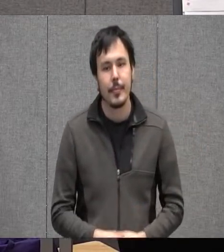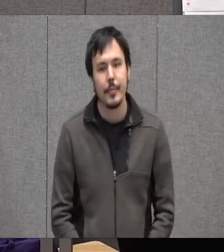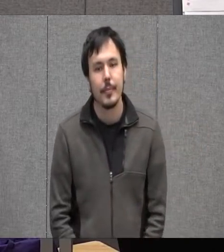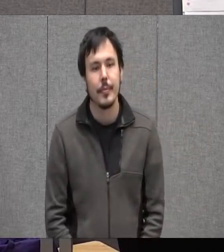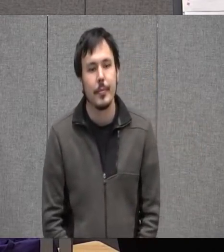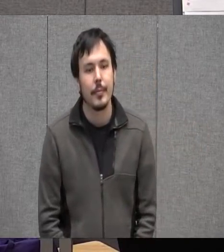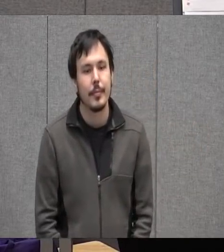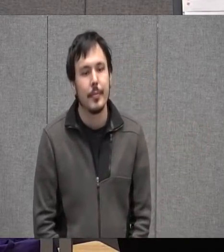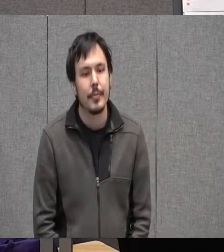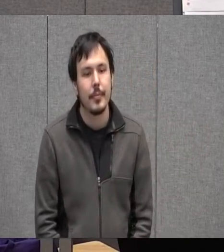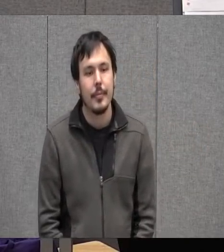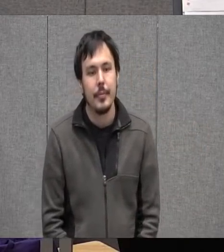lines between 1 1/2 by fourths,